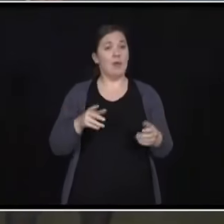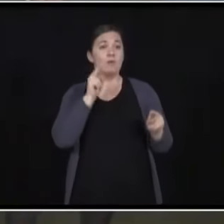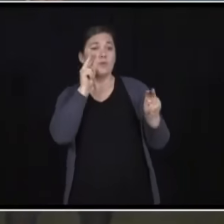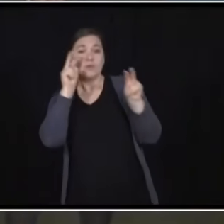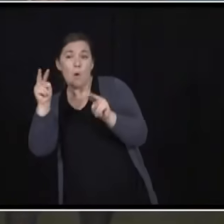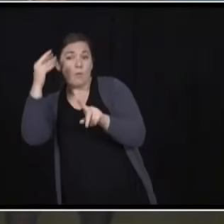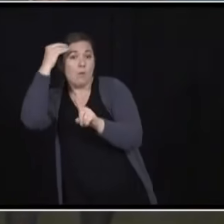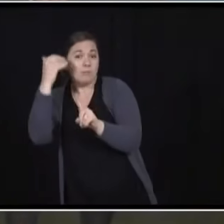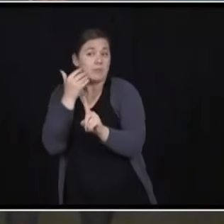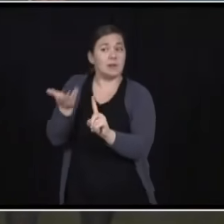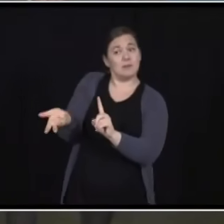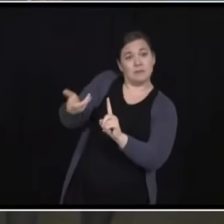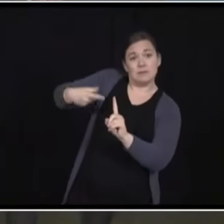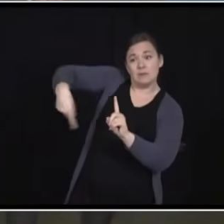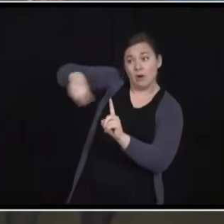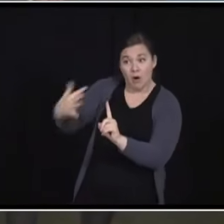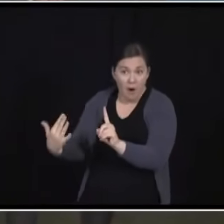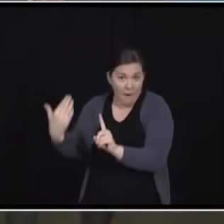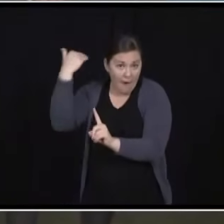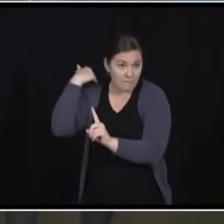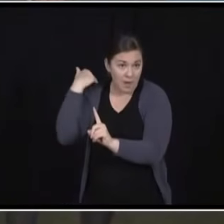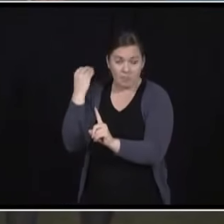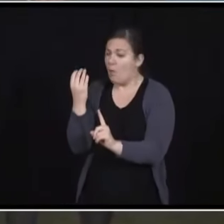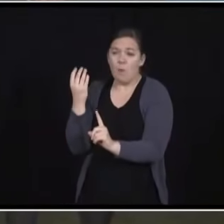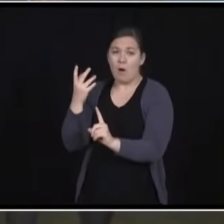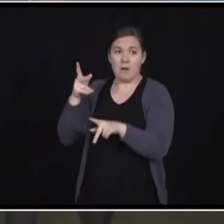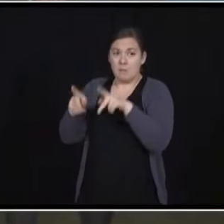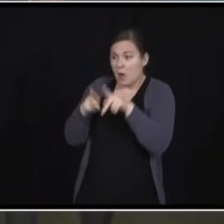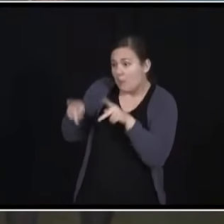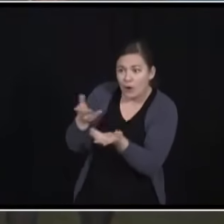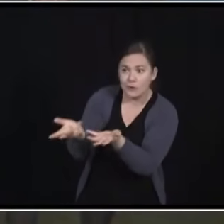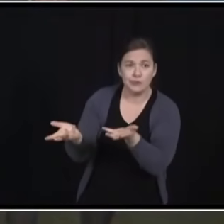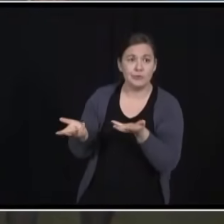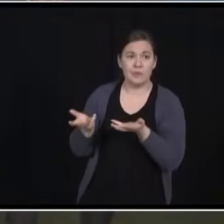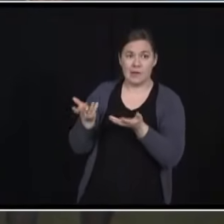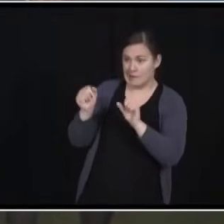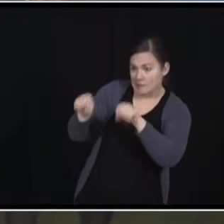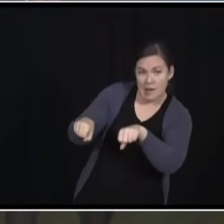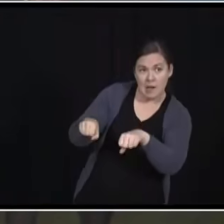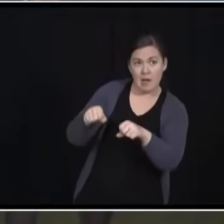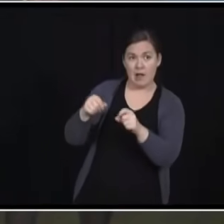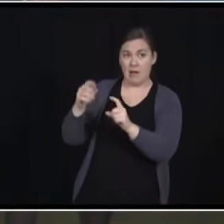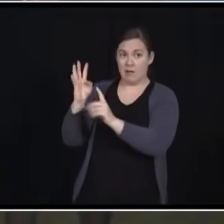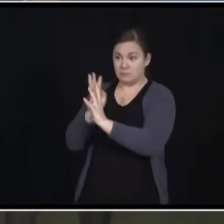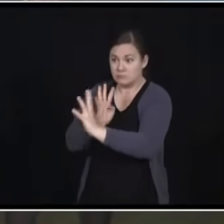and we look at what is happening with the public help to simply capacity to do case and